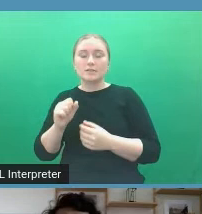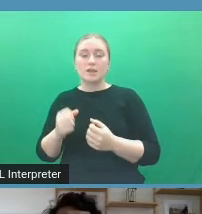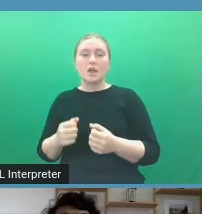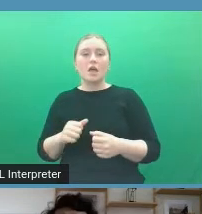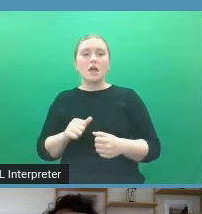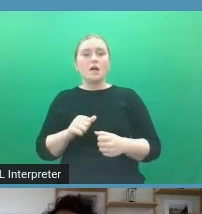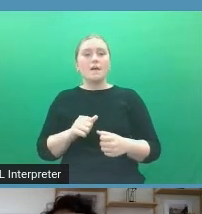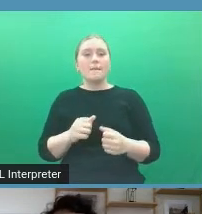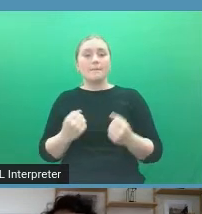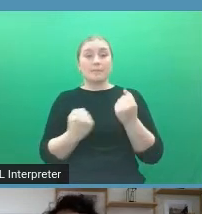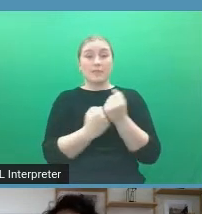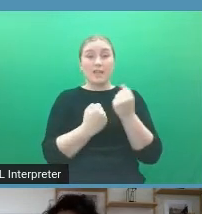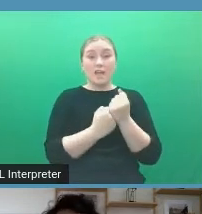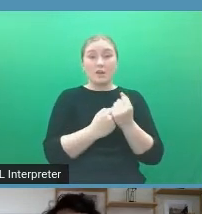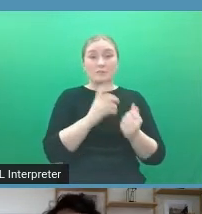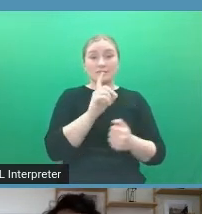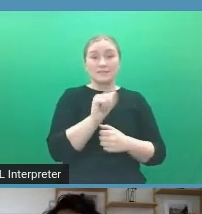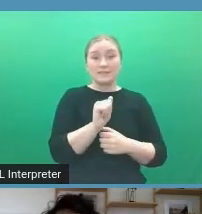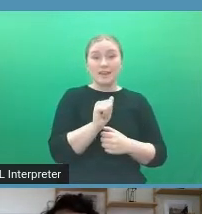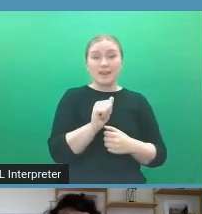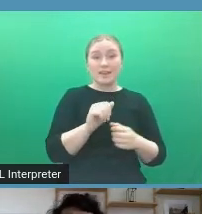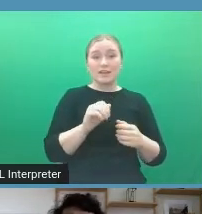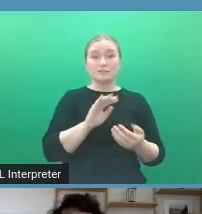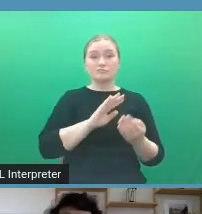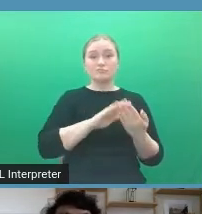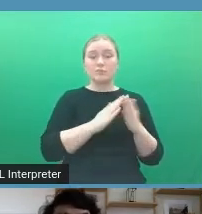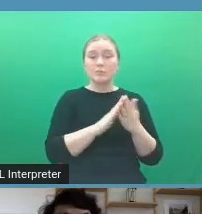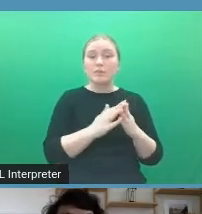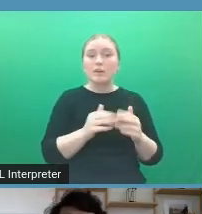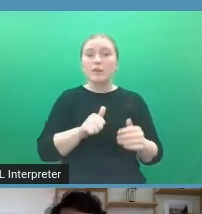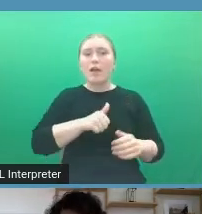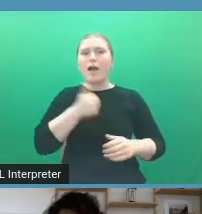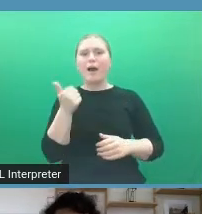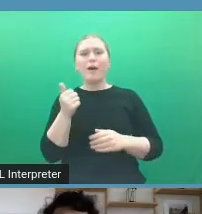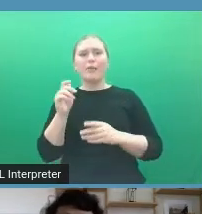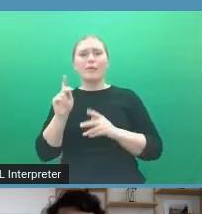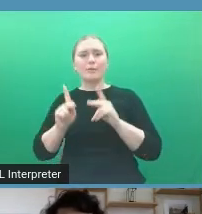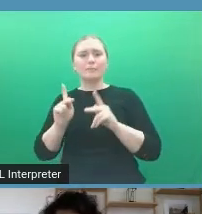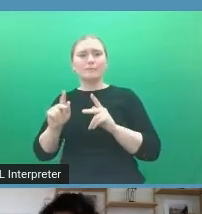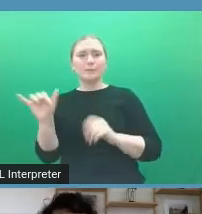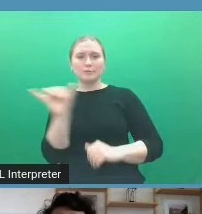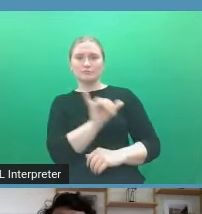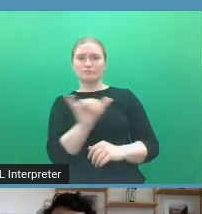makes the information we have about objects helpful for everybody. Right, so for example,